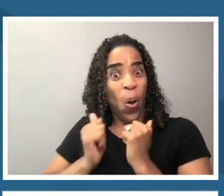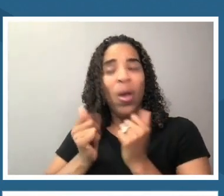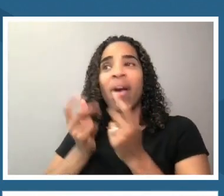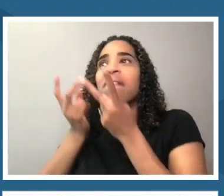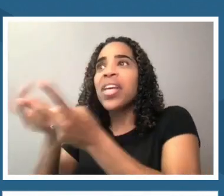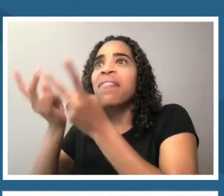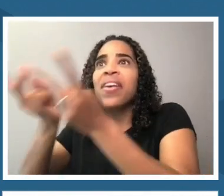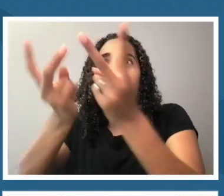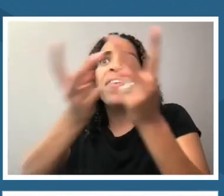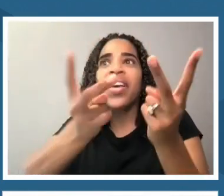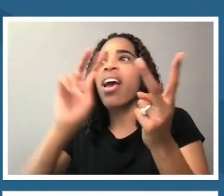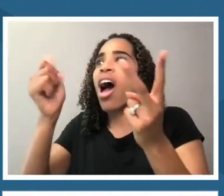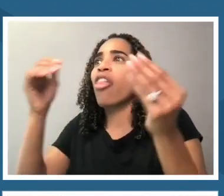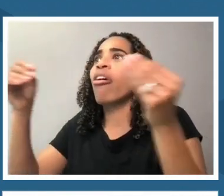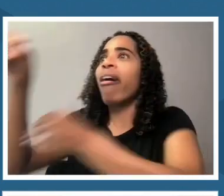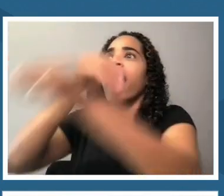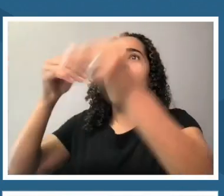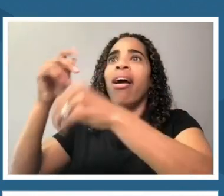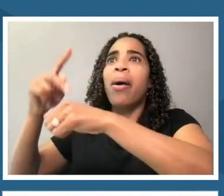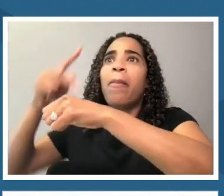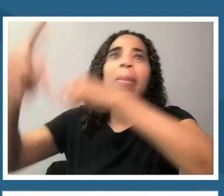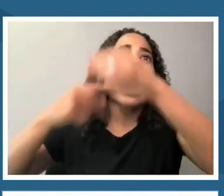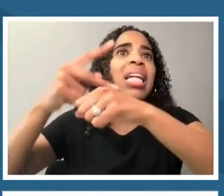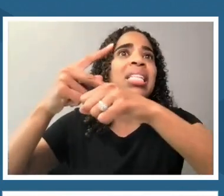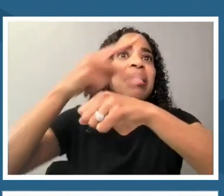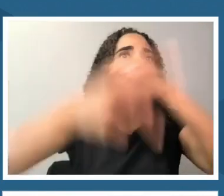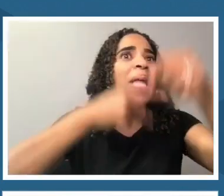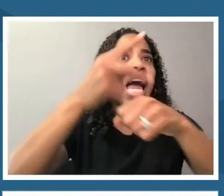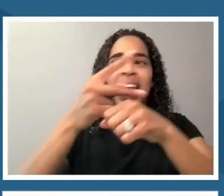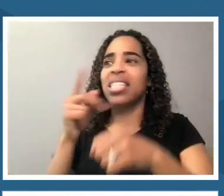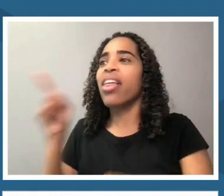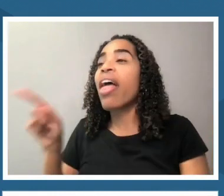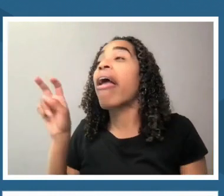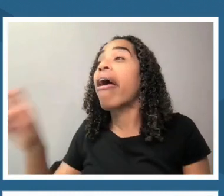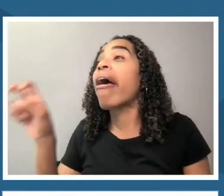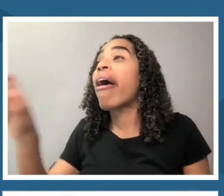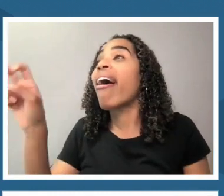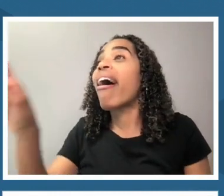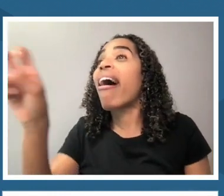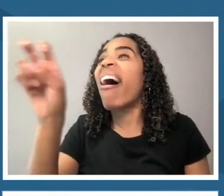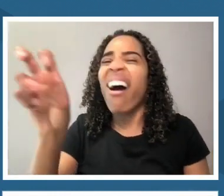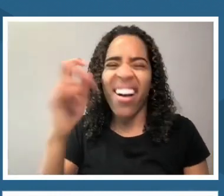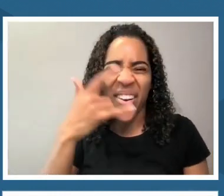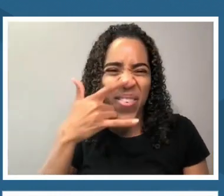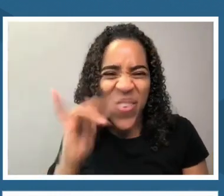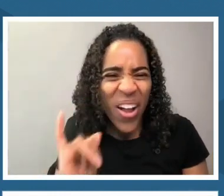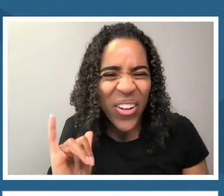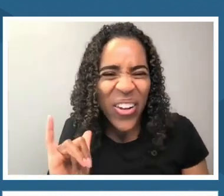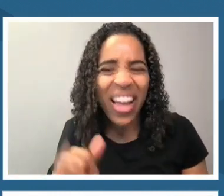of planets and systems that they explore